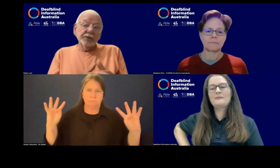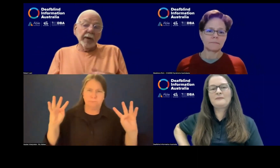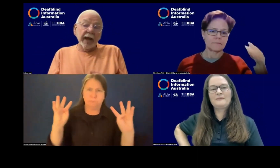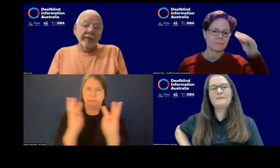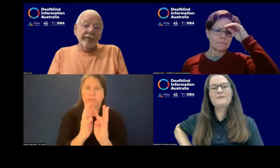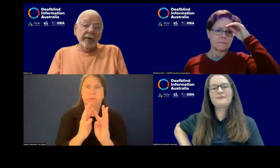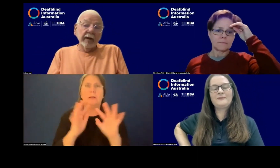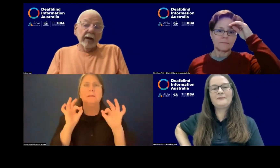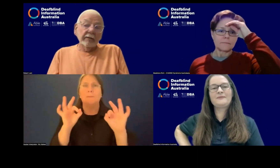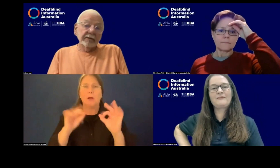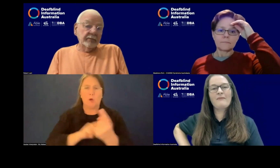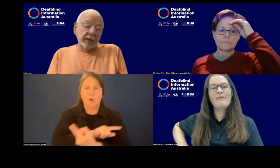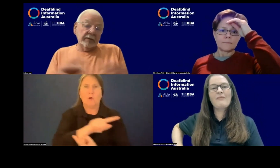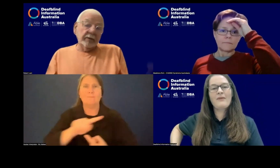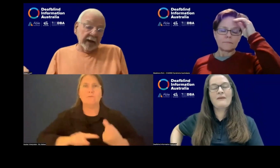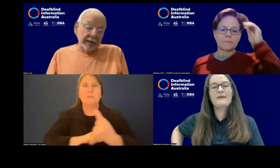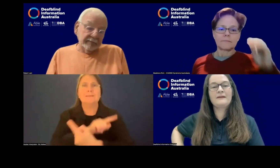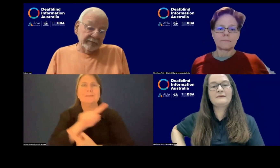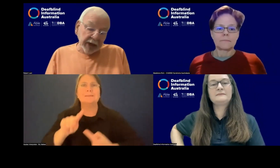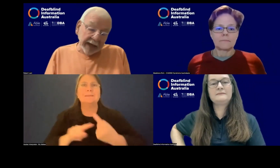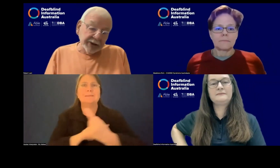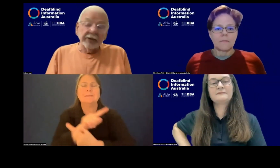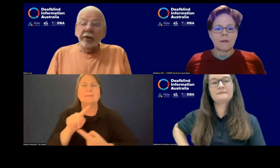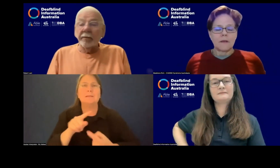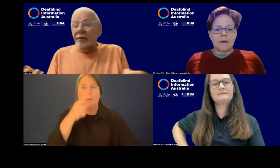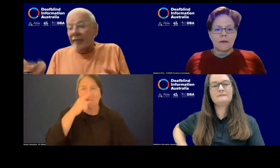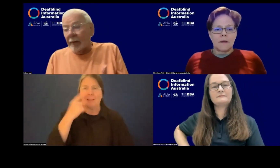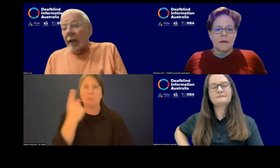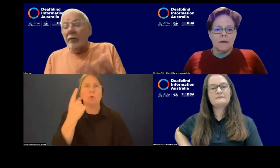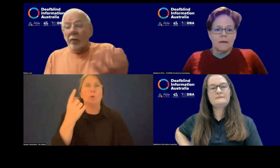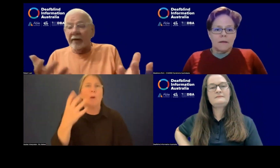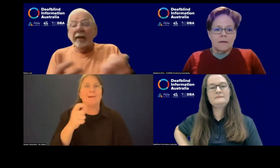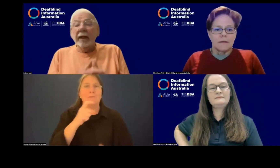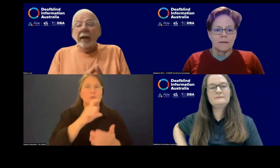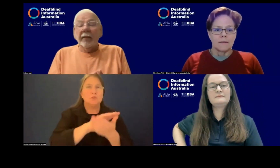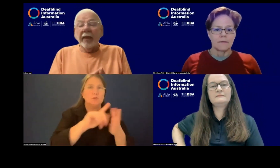who have - well, who are CHARGE syndrome or deafblind or whatever.